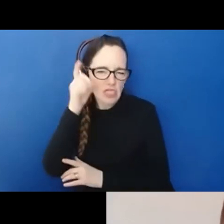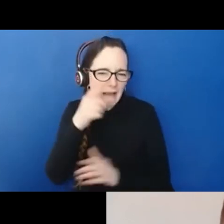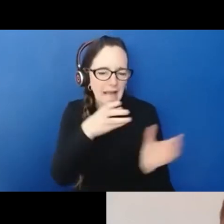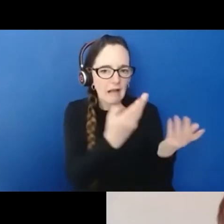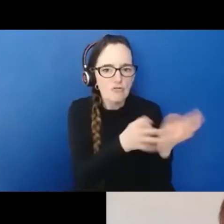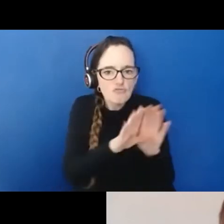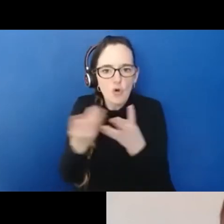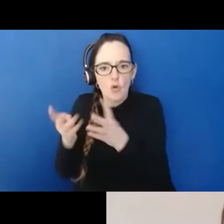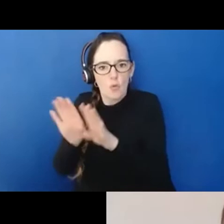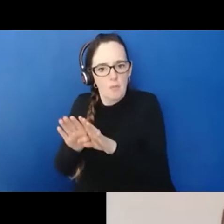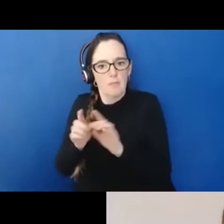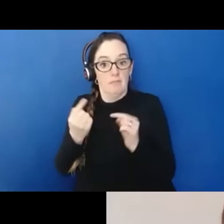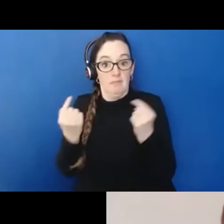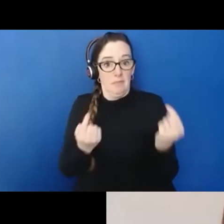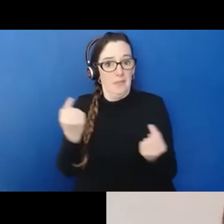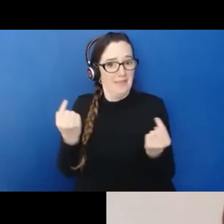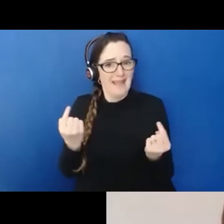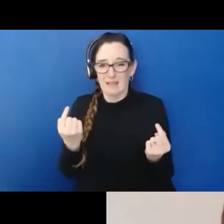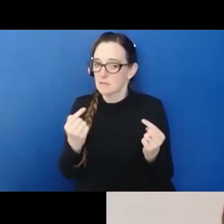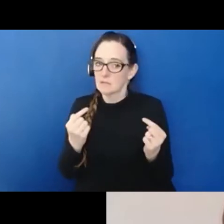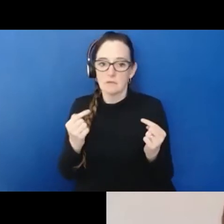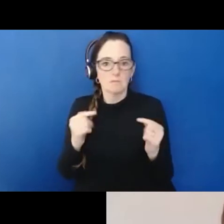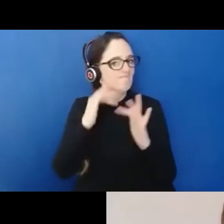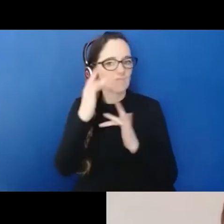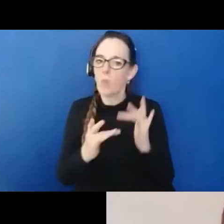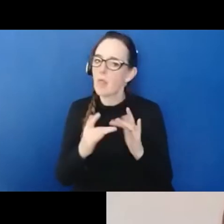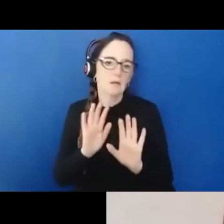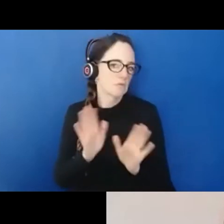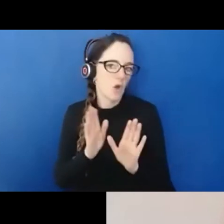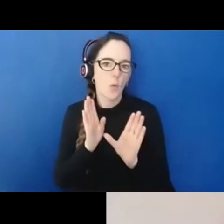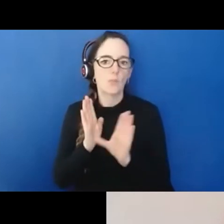were completely offline, private spaces for 48 hours,